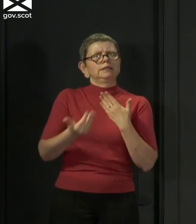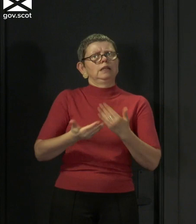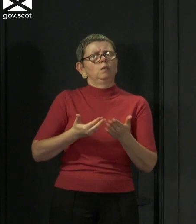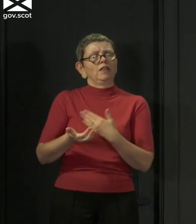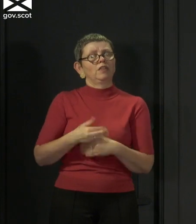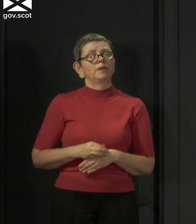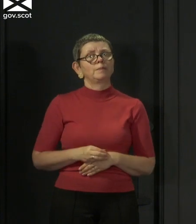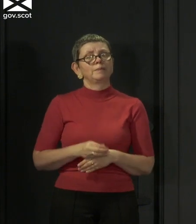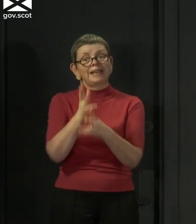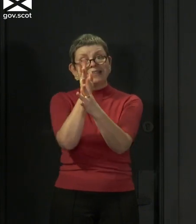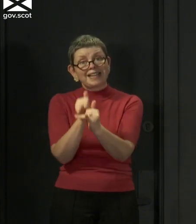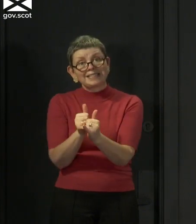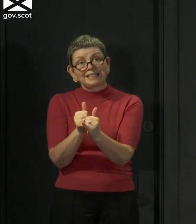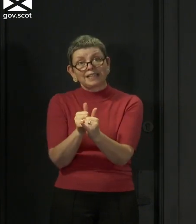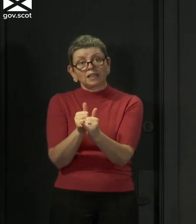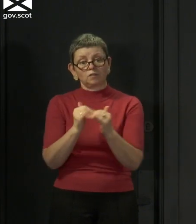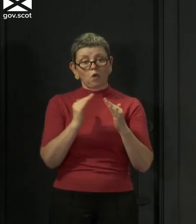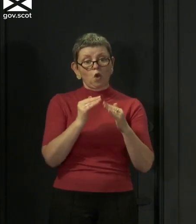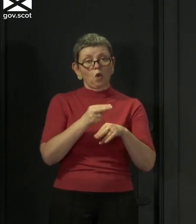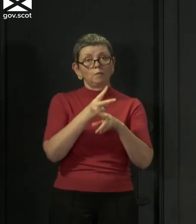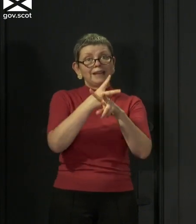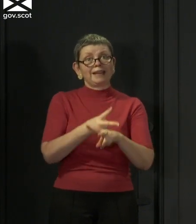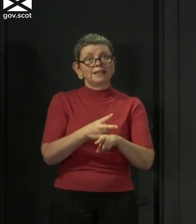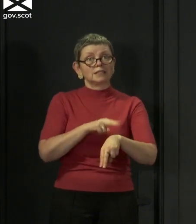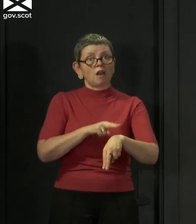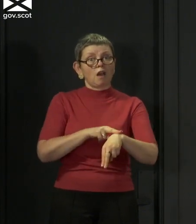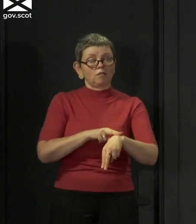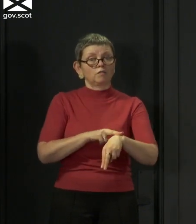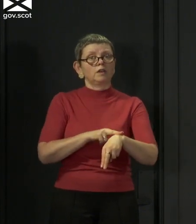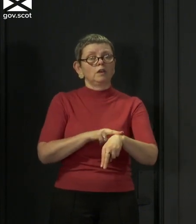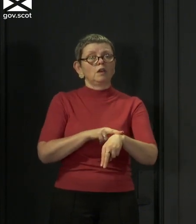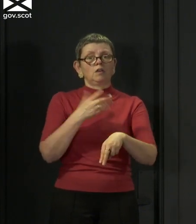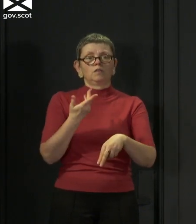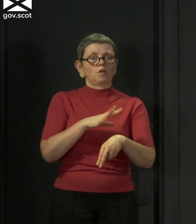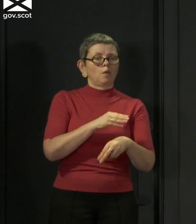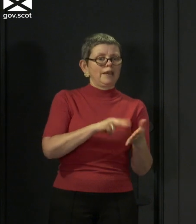home care workers are employed by NHS and Social Care services, therefore they should